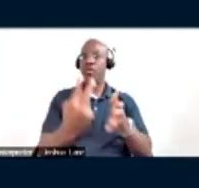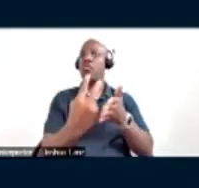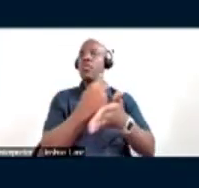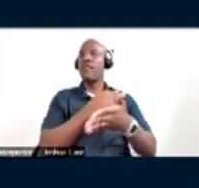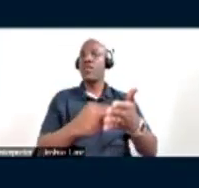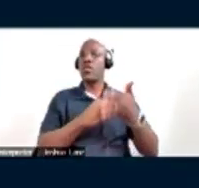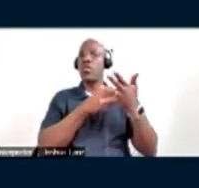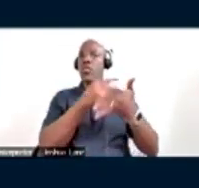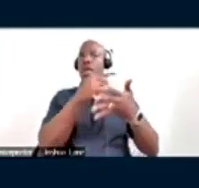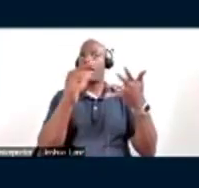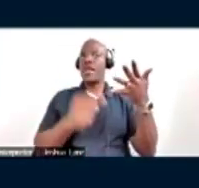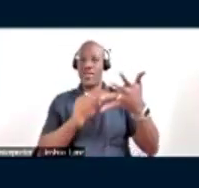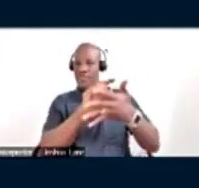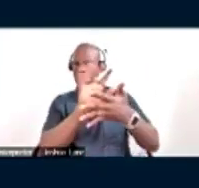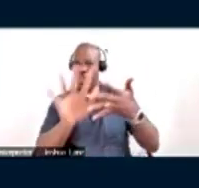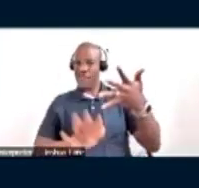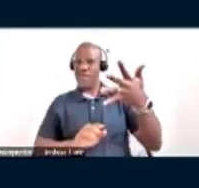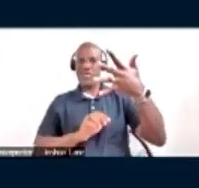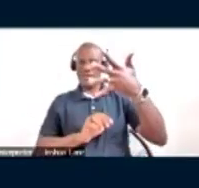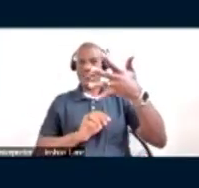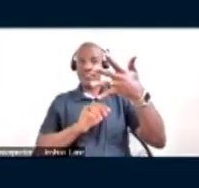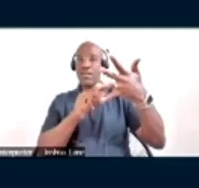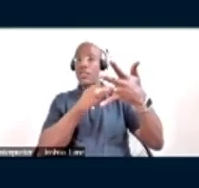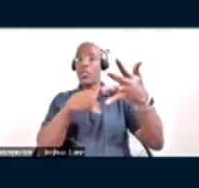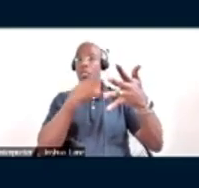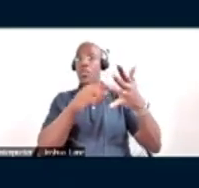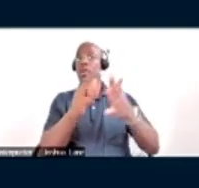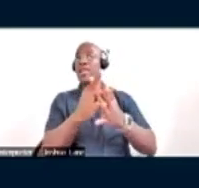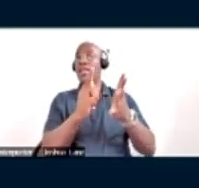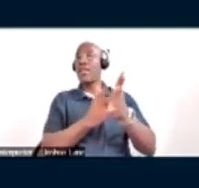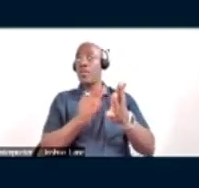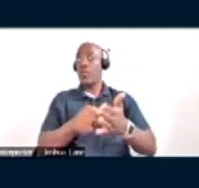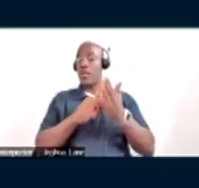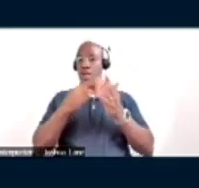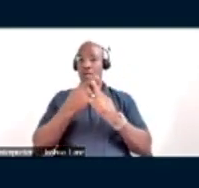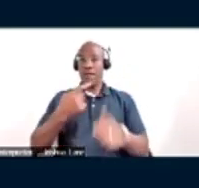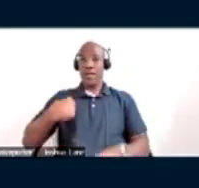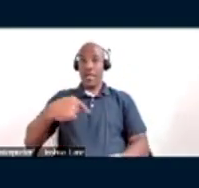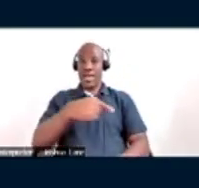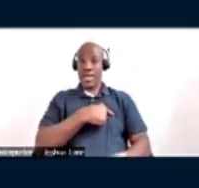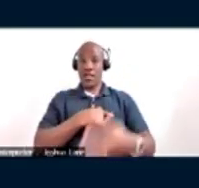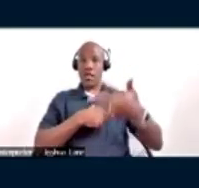which are legally required of us, to have them our investigator and environment,